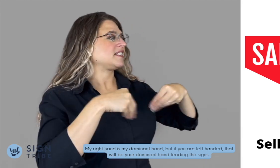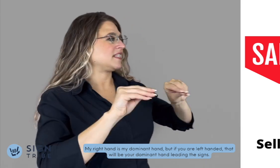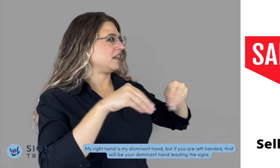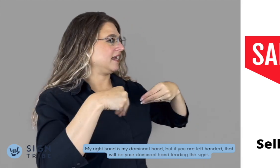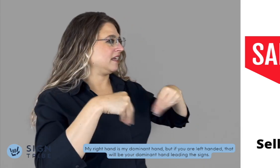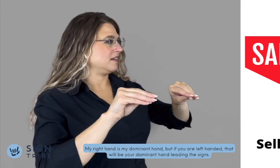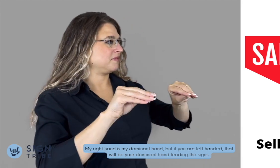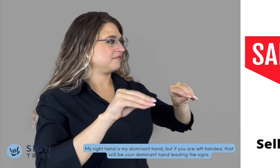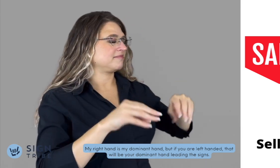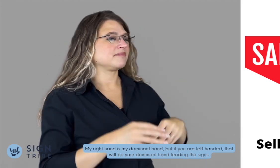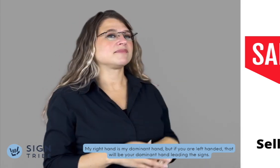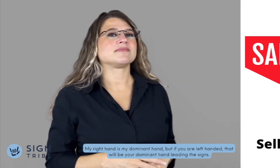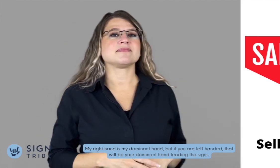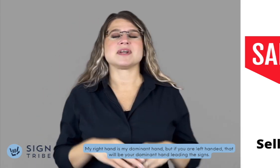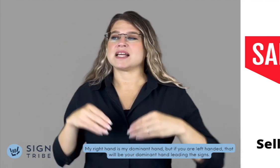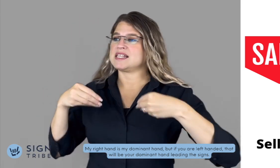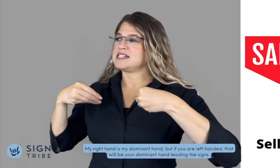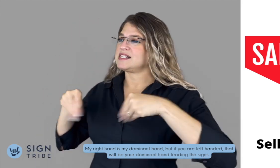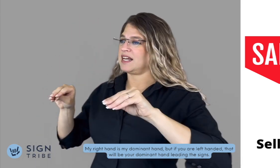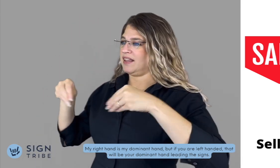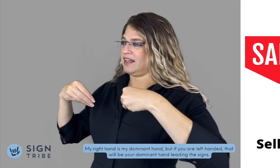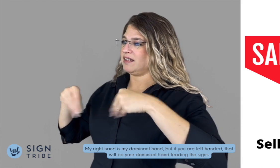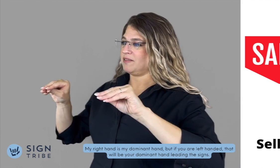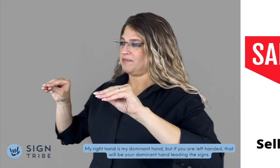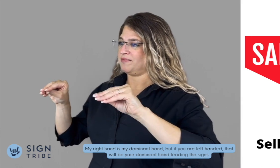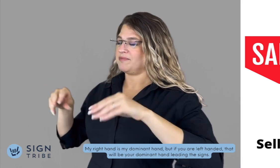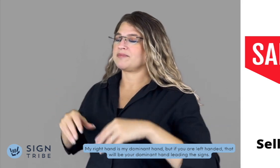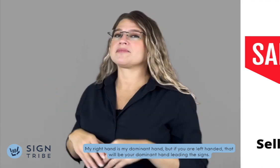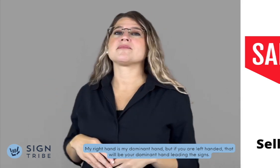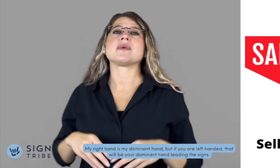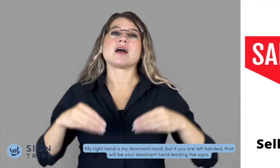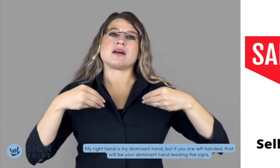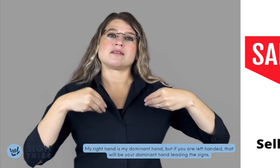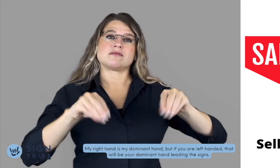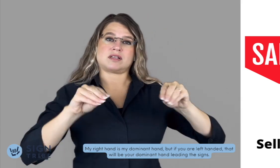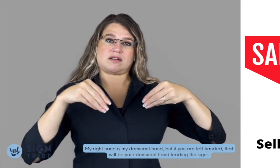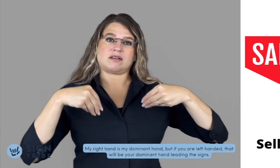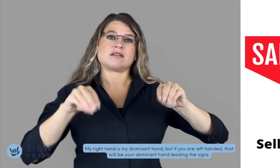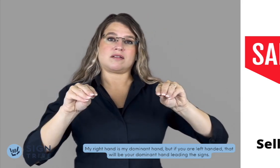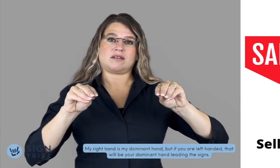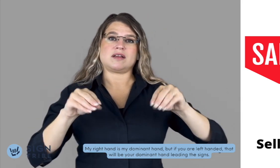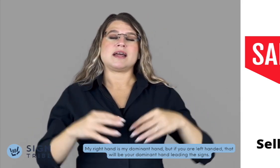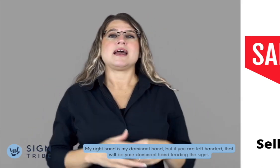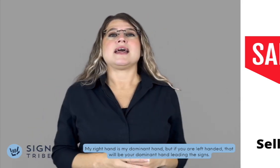Selling. Selling.